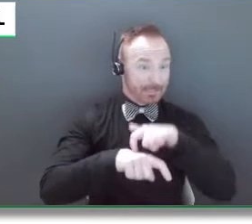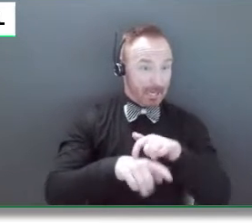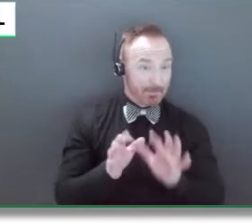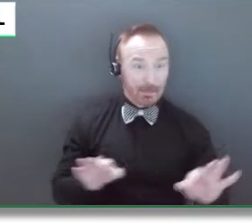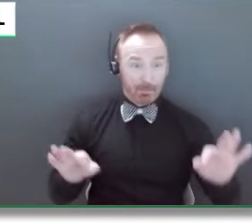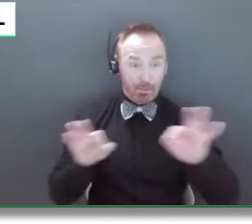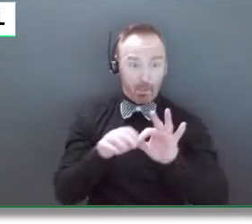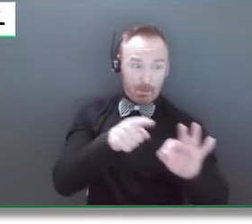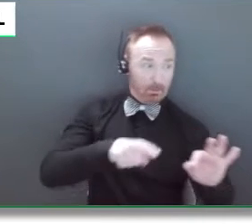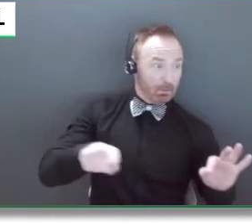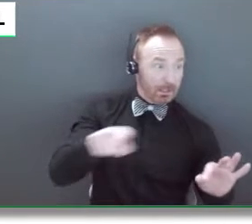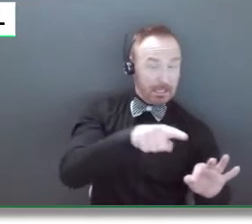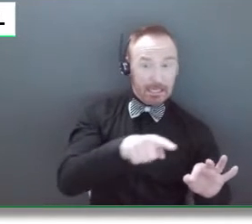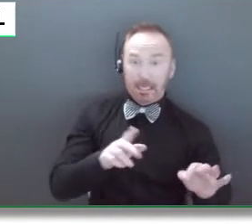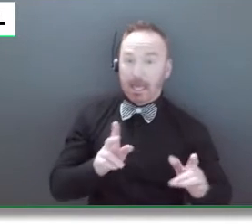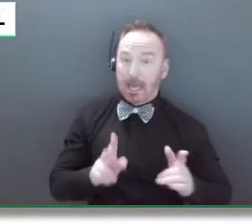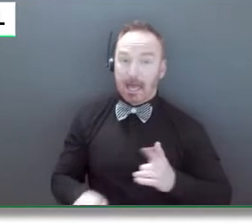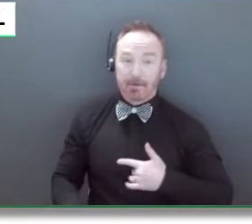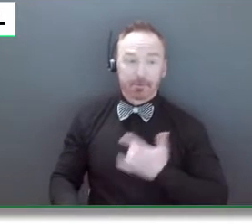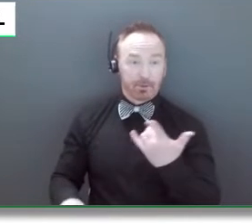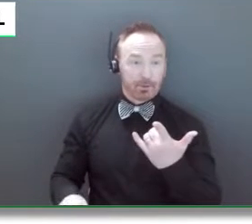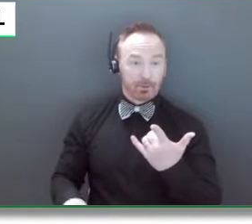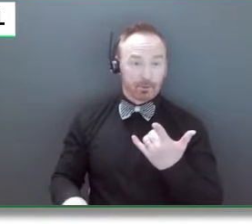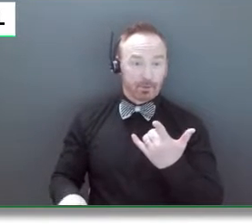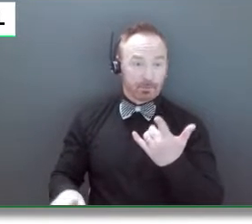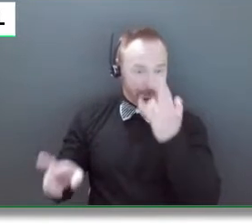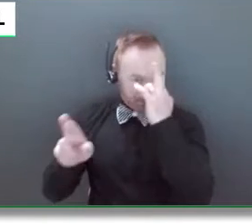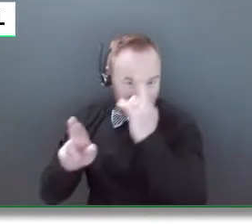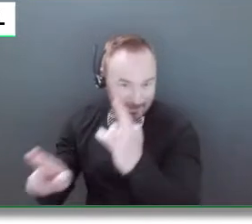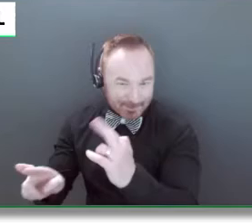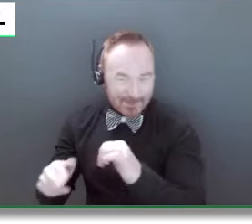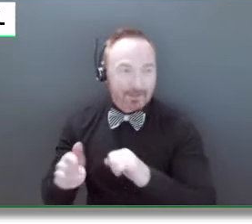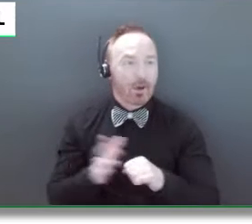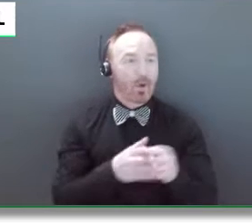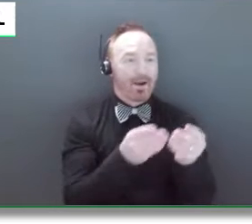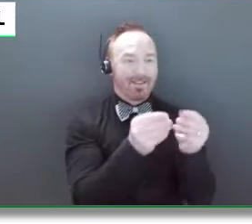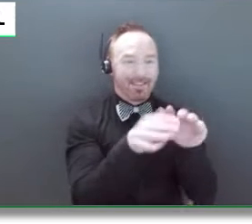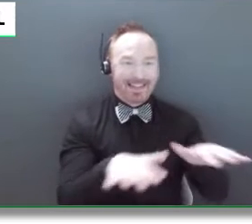be respectful to the land and as well as work with the land really. If we work with